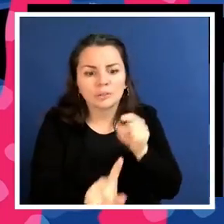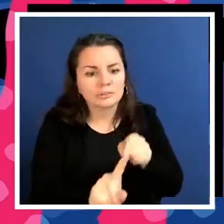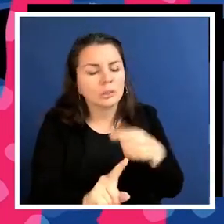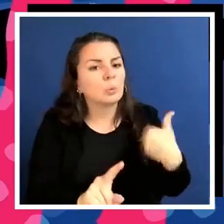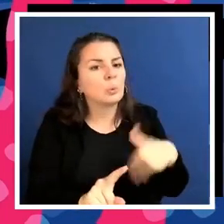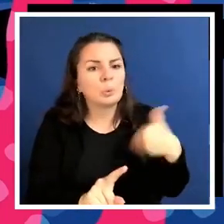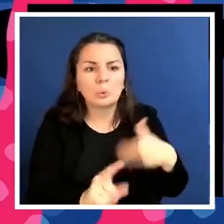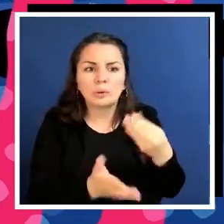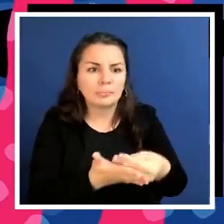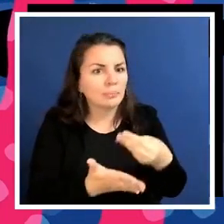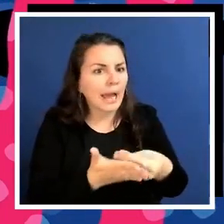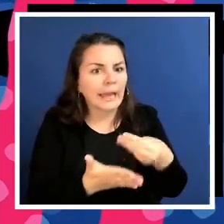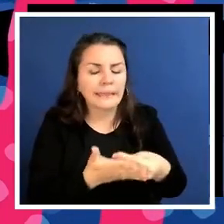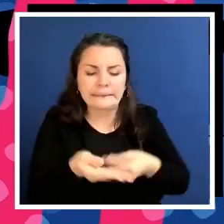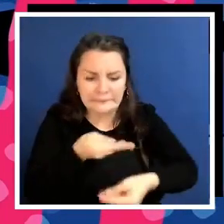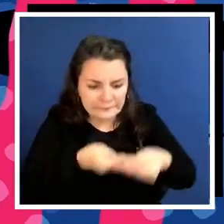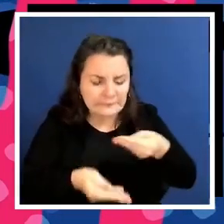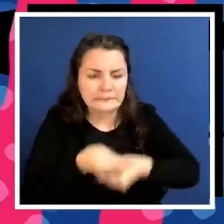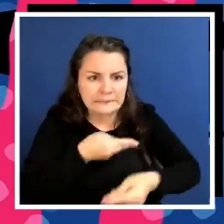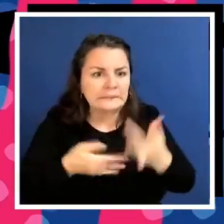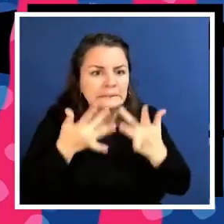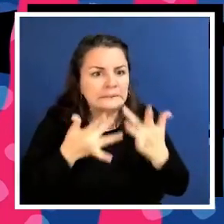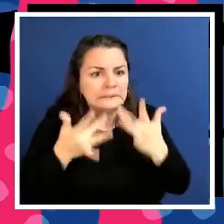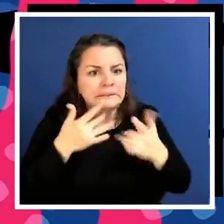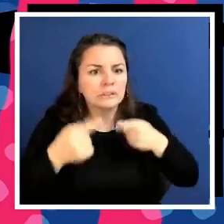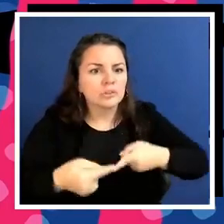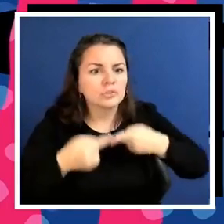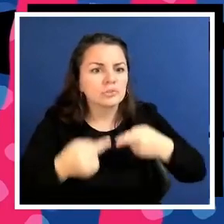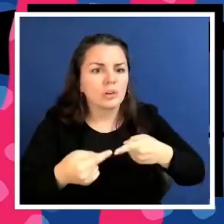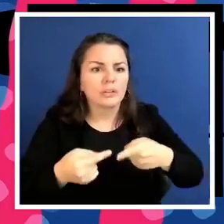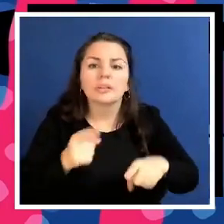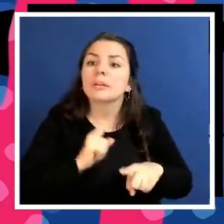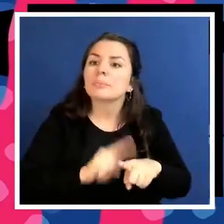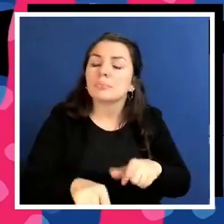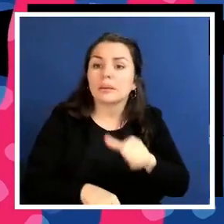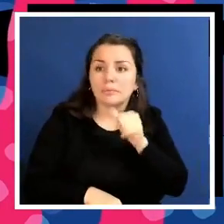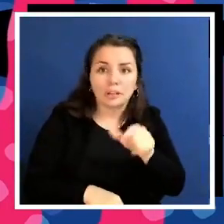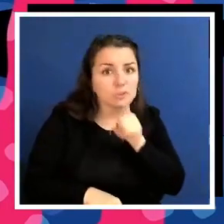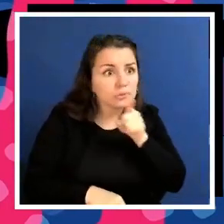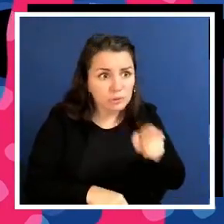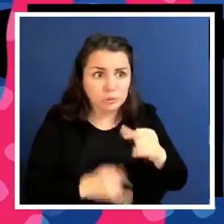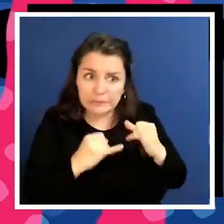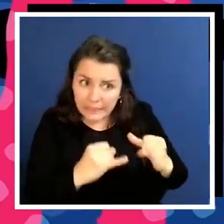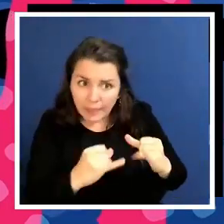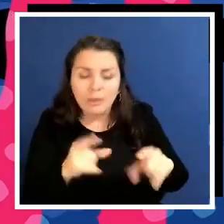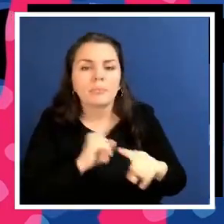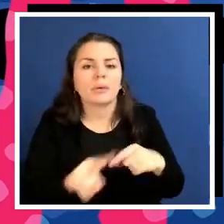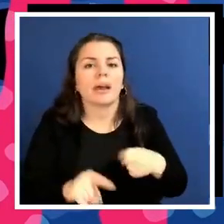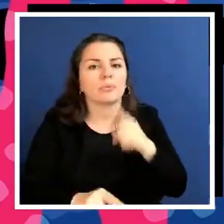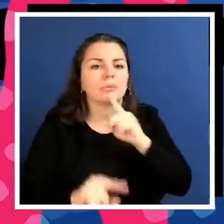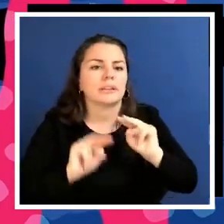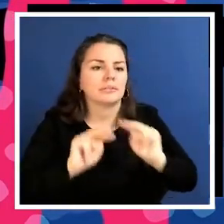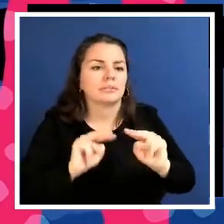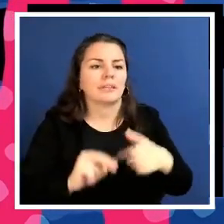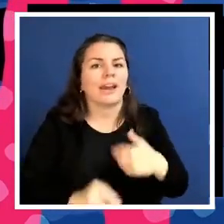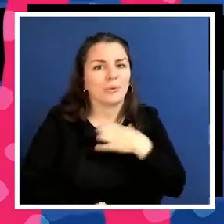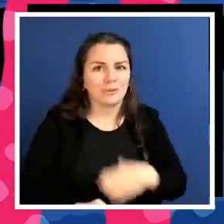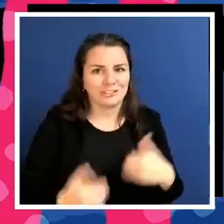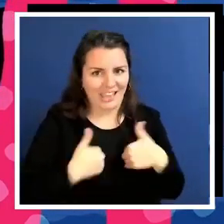I I OW F F A A L O OF PEOPLE NO